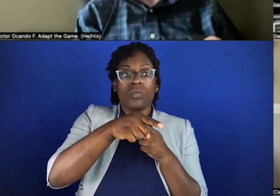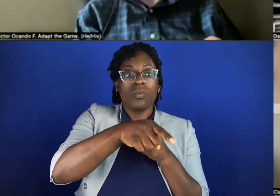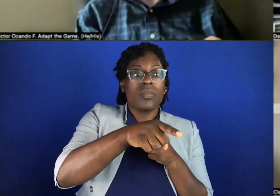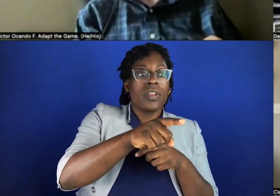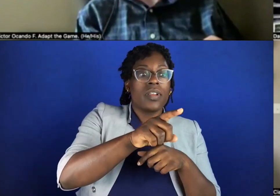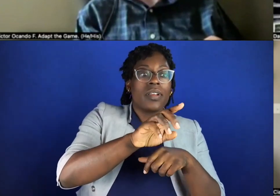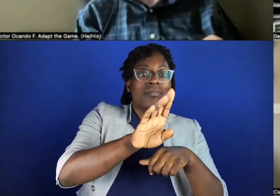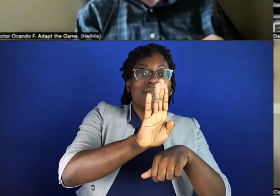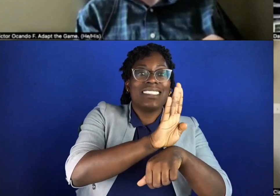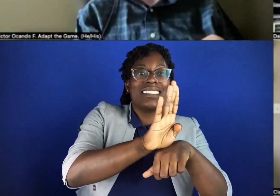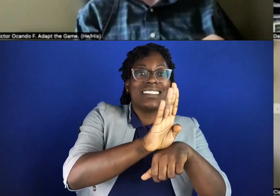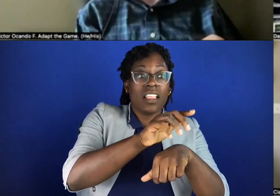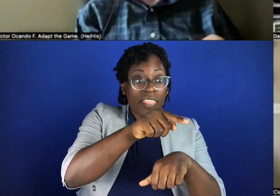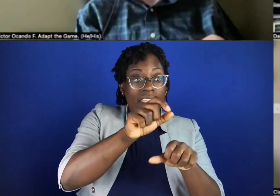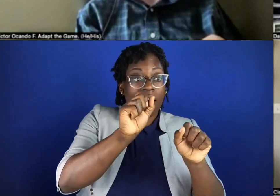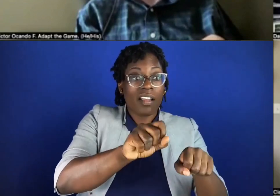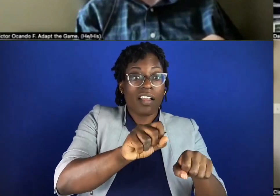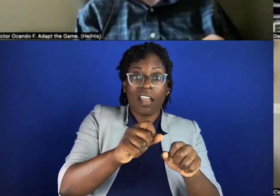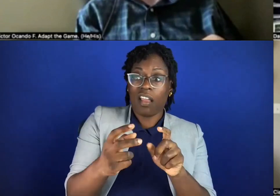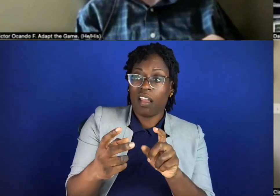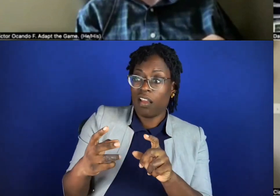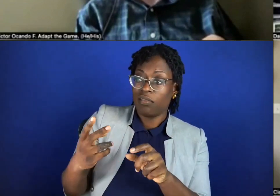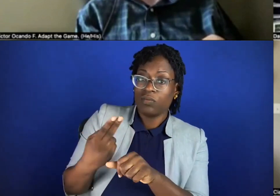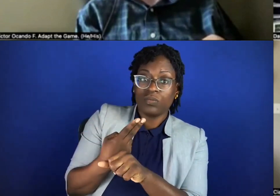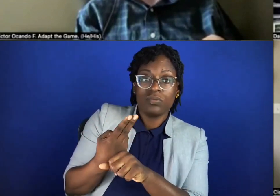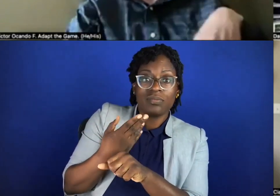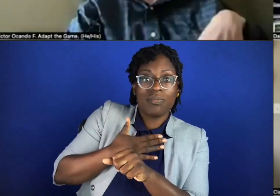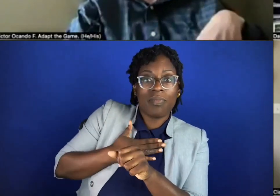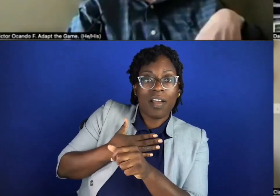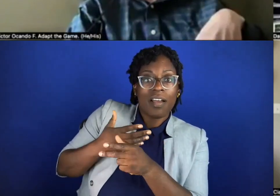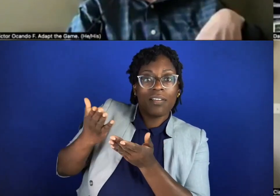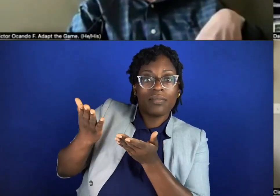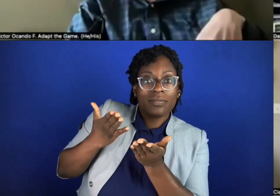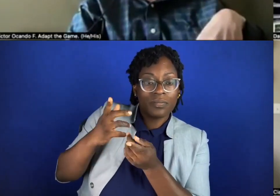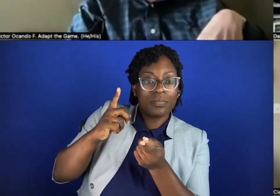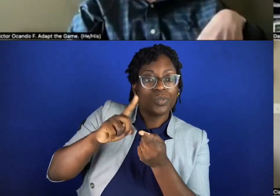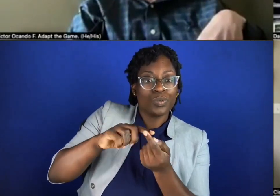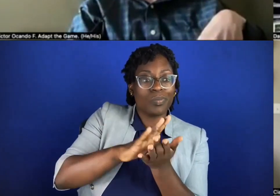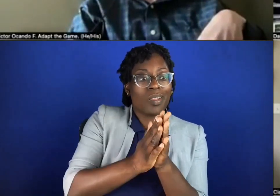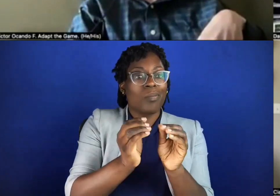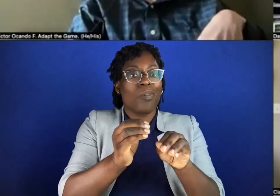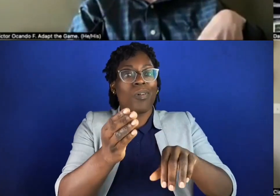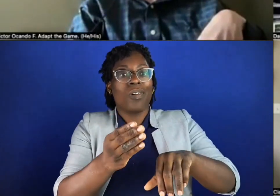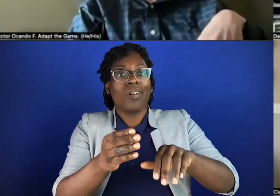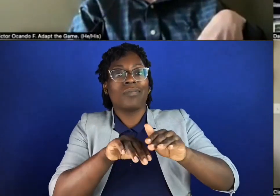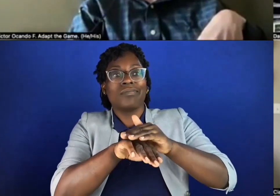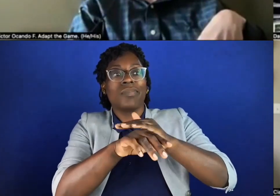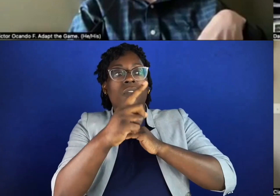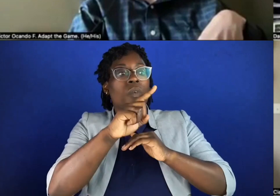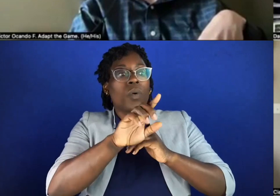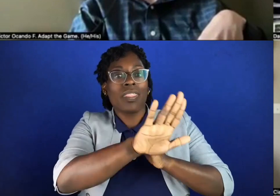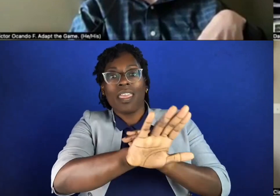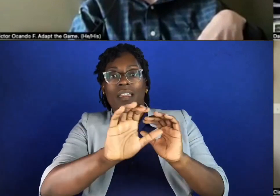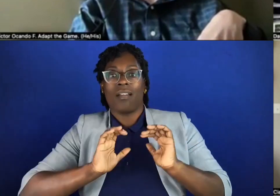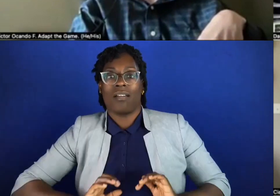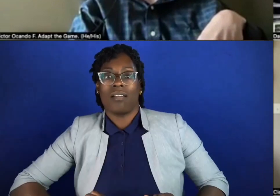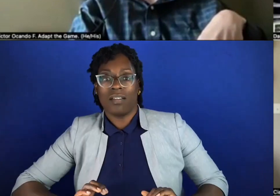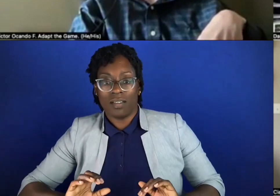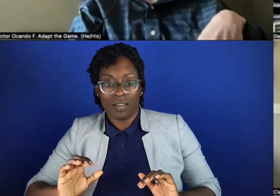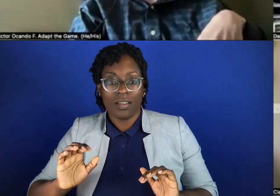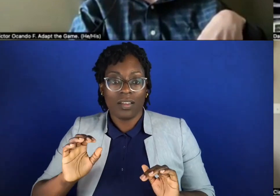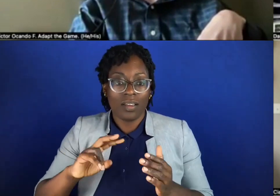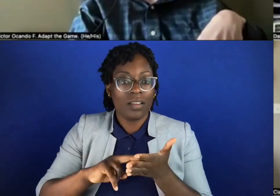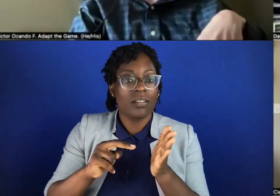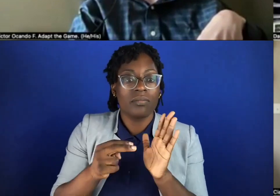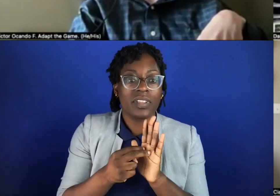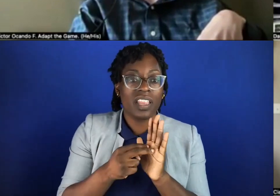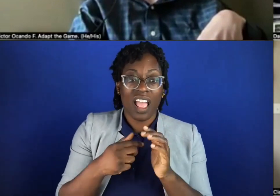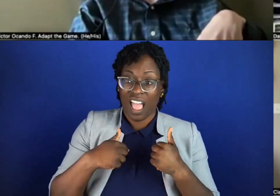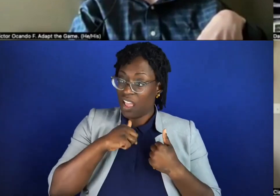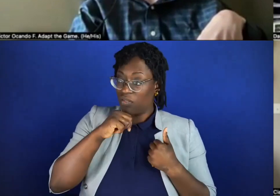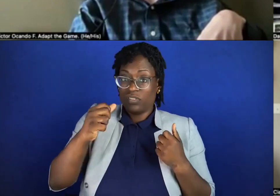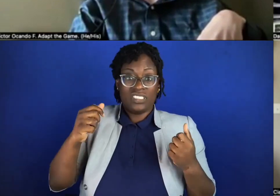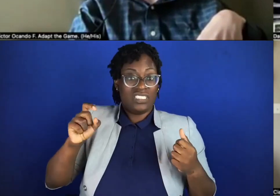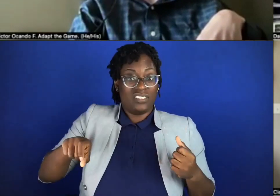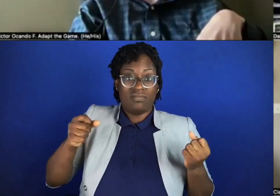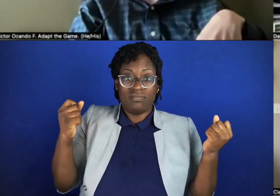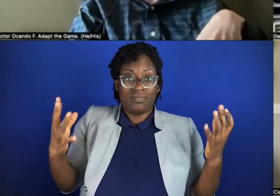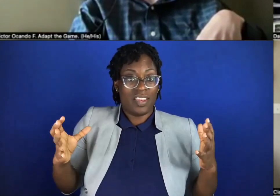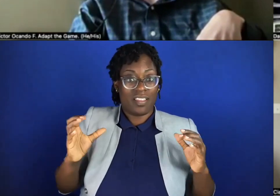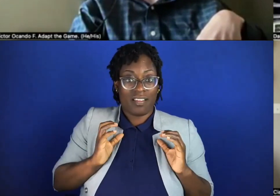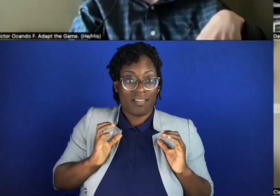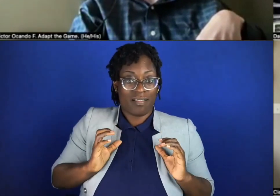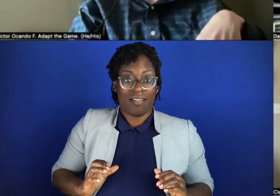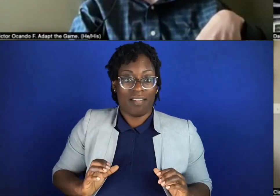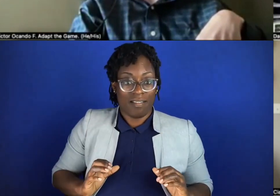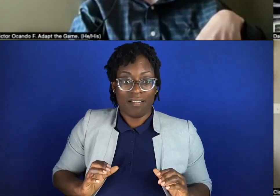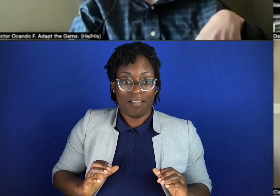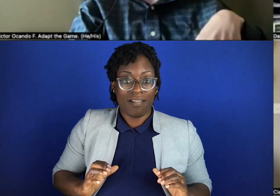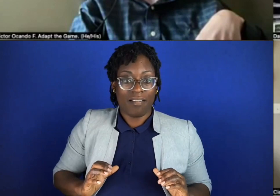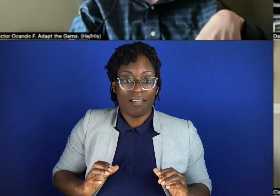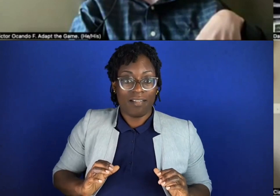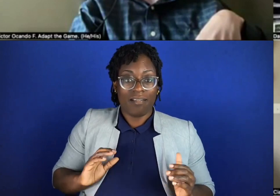angle and you can still do a business path that way but you don't need as many clients